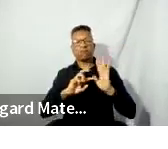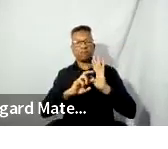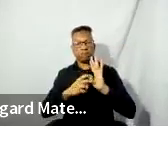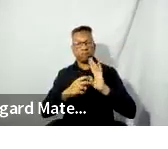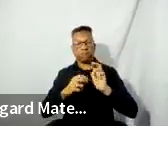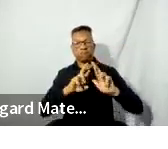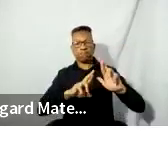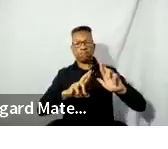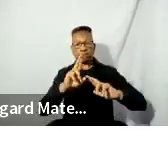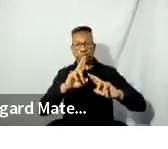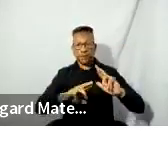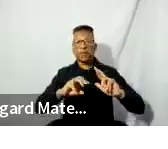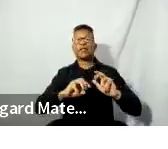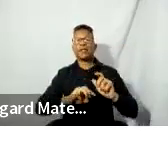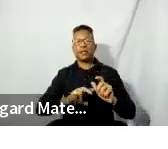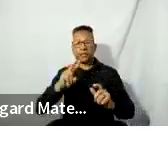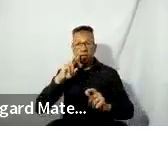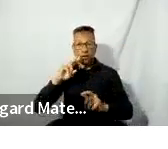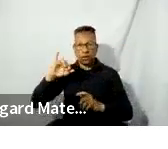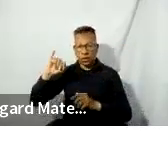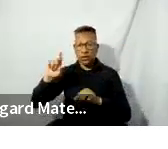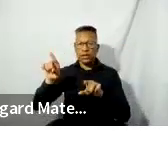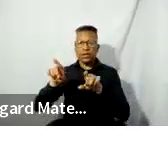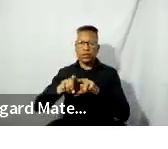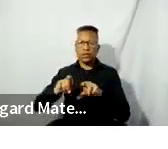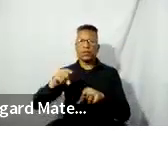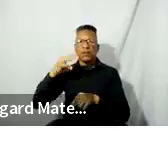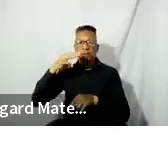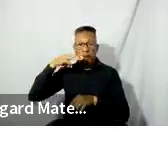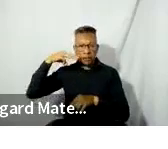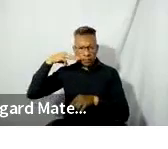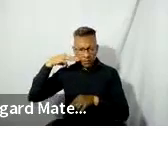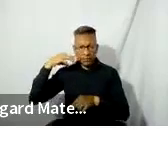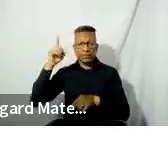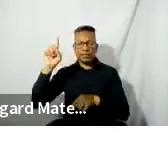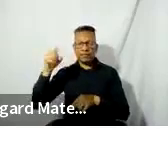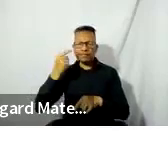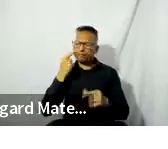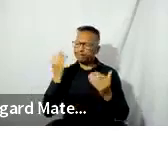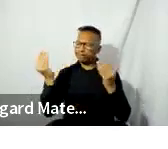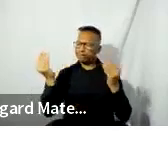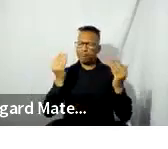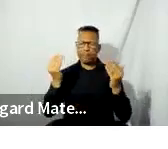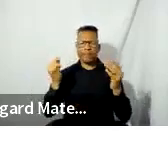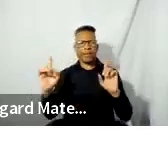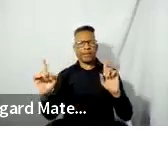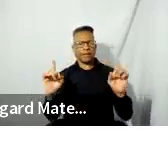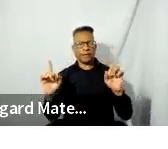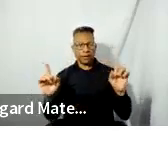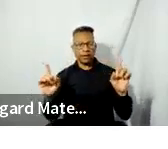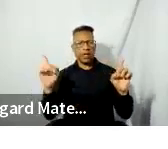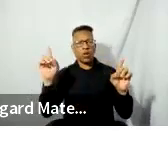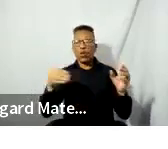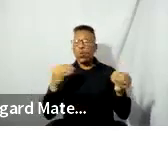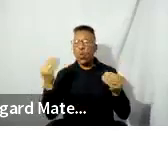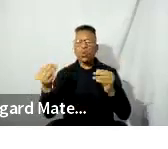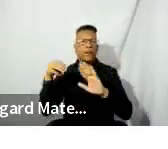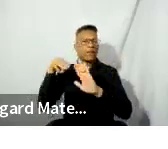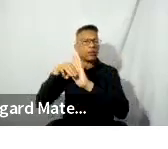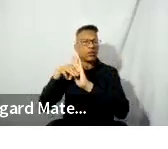and Marx and and Marx, and specifically d Marx, and specifically the e extent which it's possible to compare marks Marx Vigotski's 's s evolving